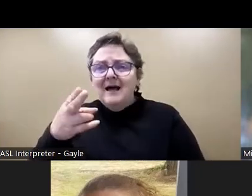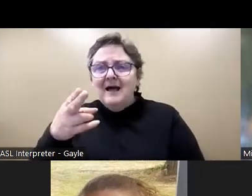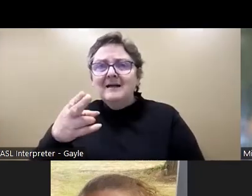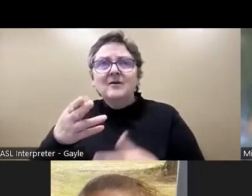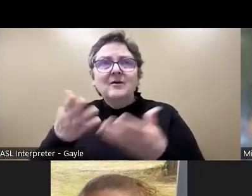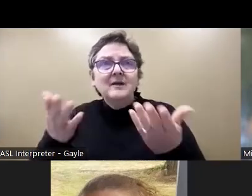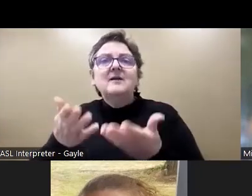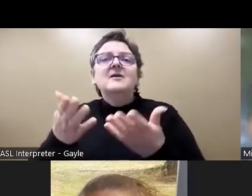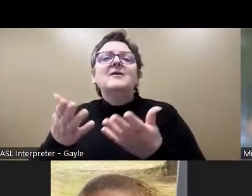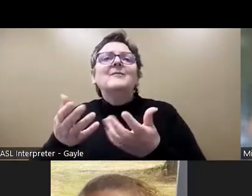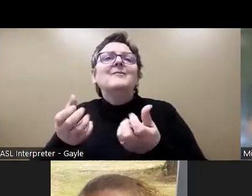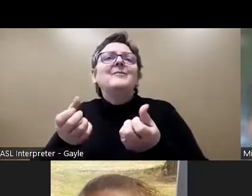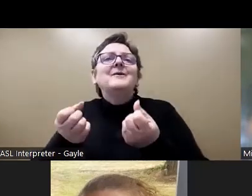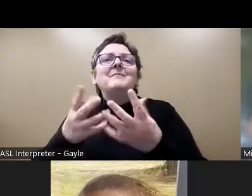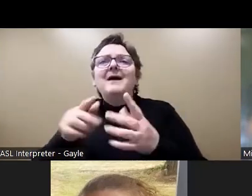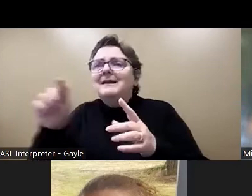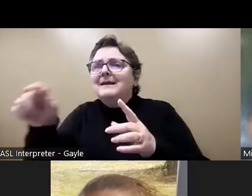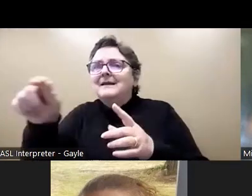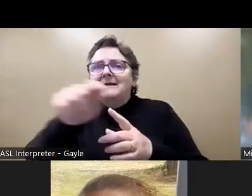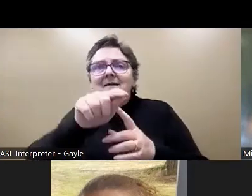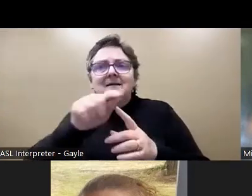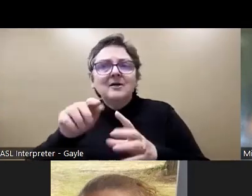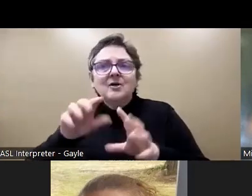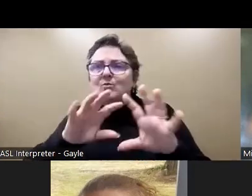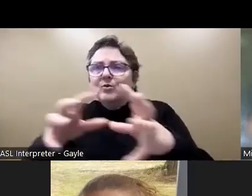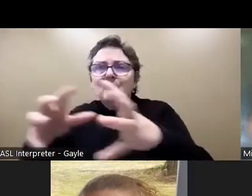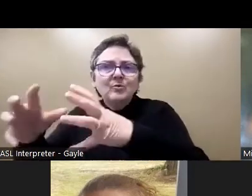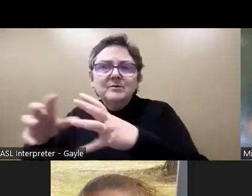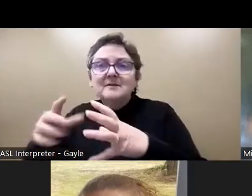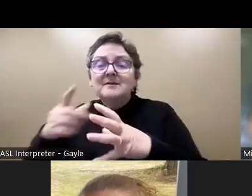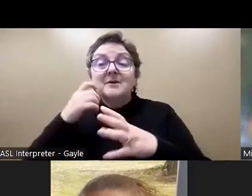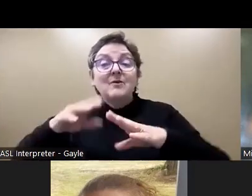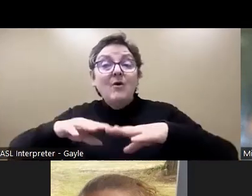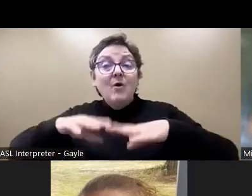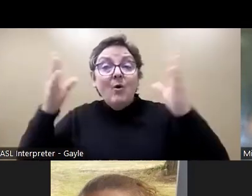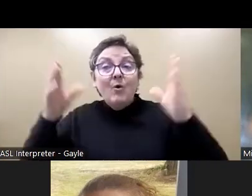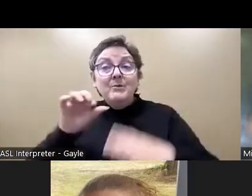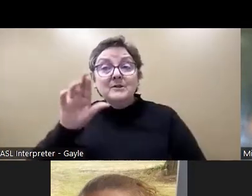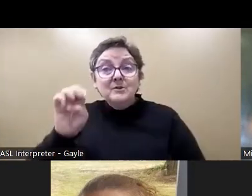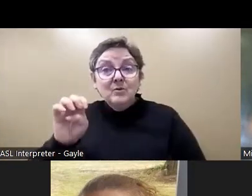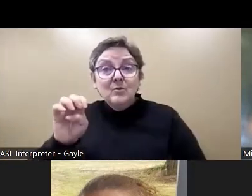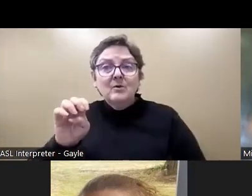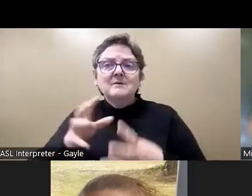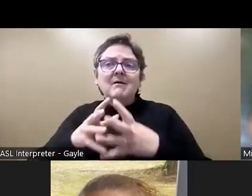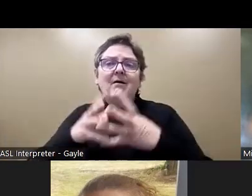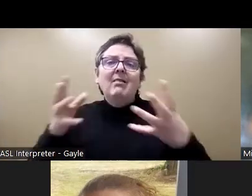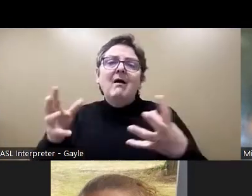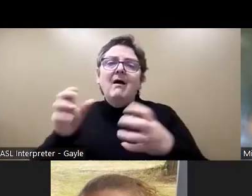creating because their open web standards, a lot of work around accessibility has done, for example,